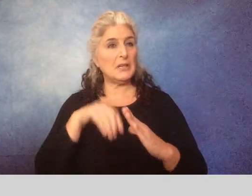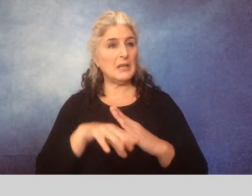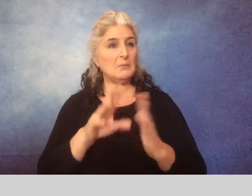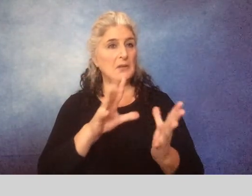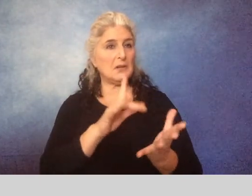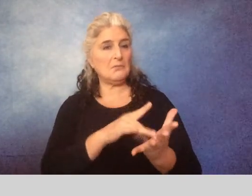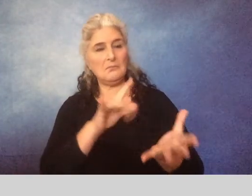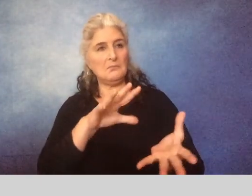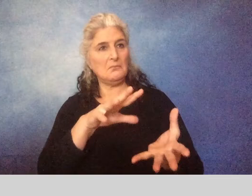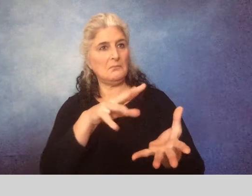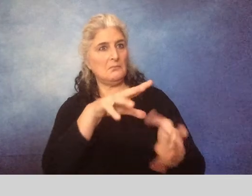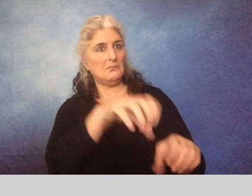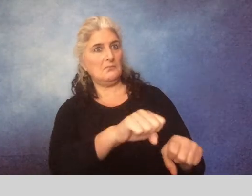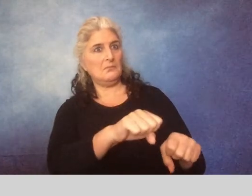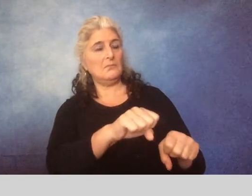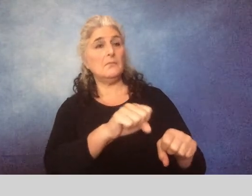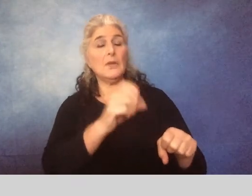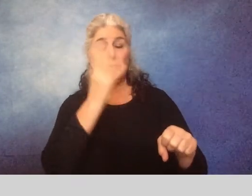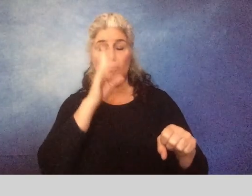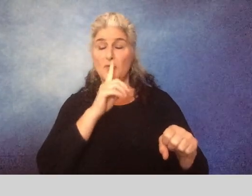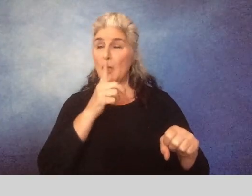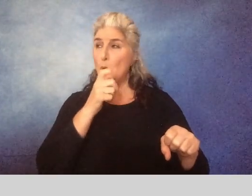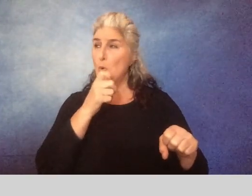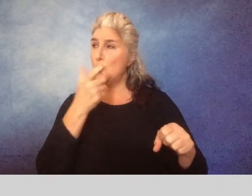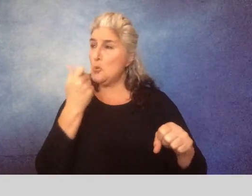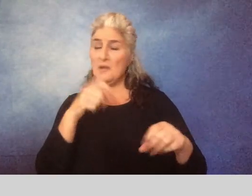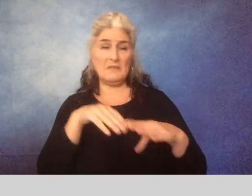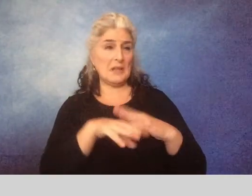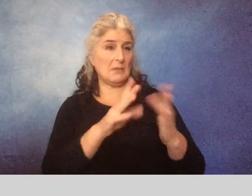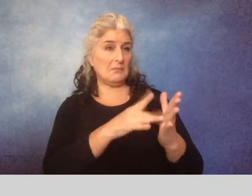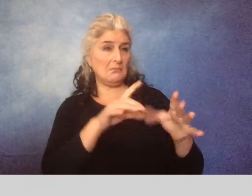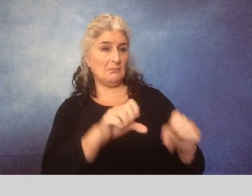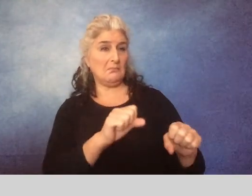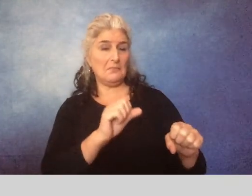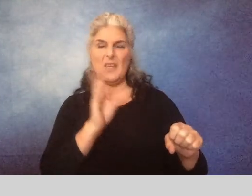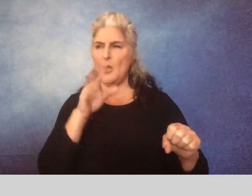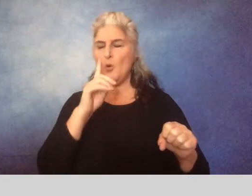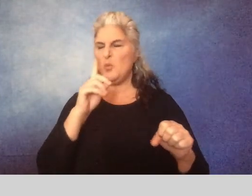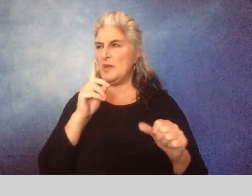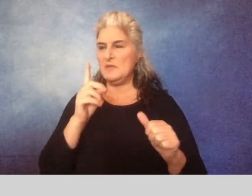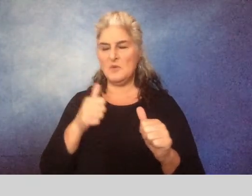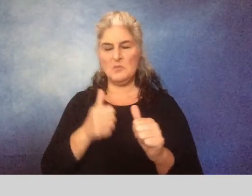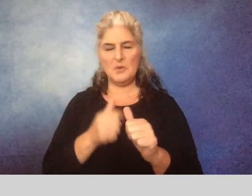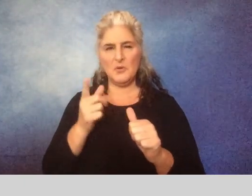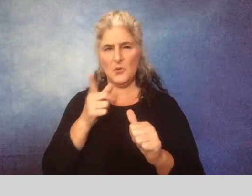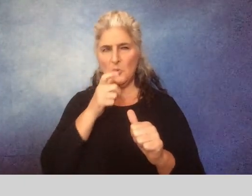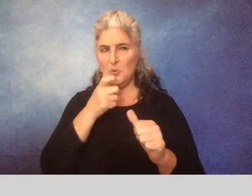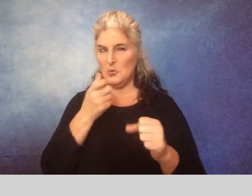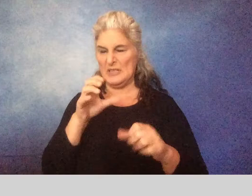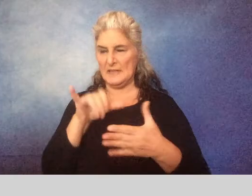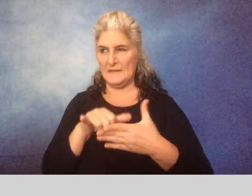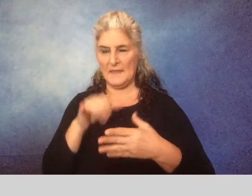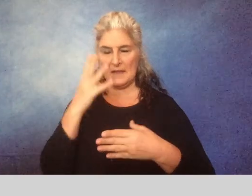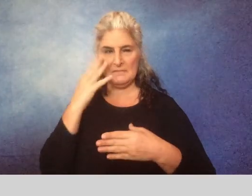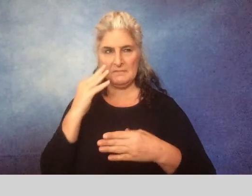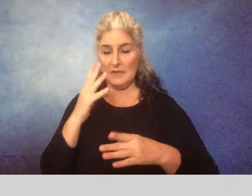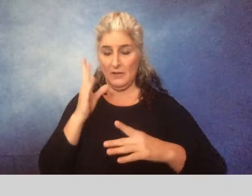Now we're going to pursue these perpetrators to the full extent of the law. With all of the resources we have at our disposal.